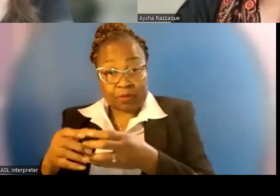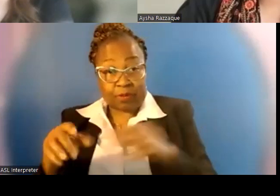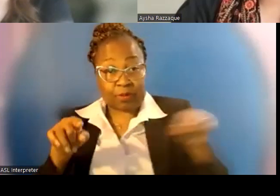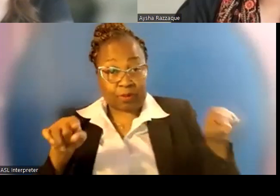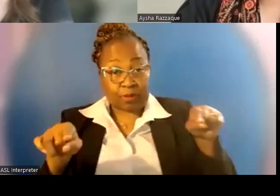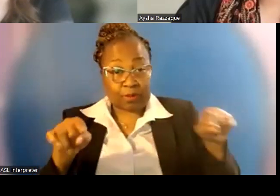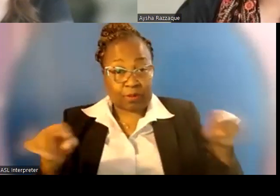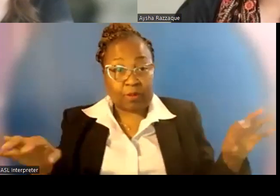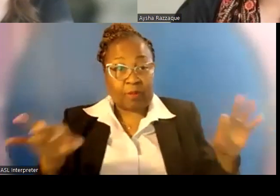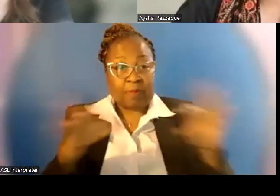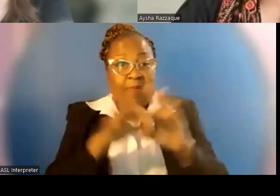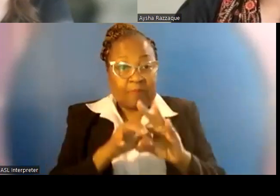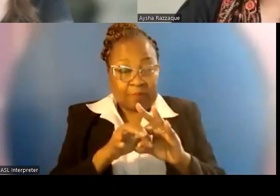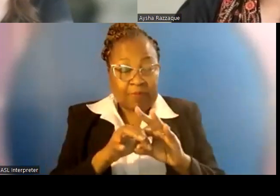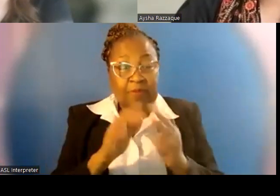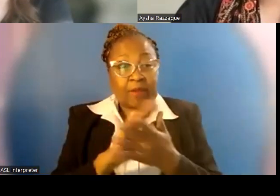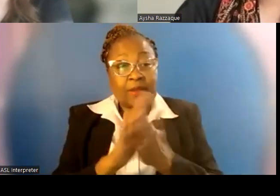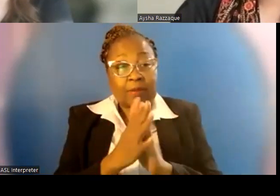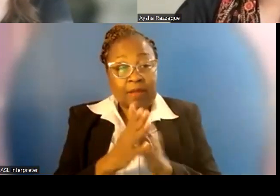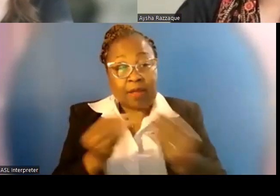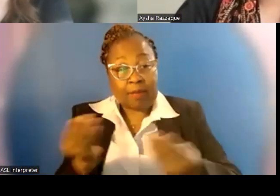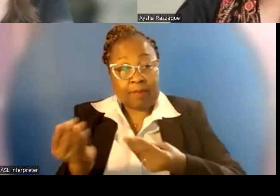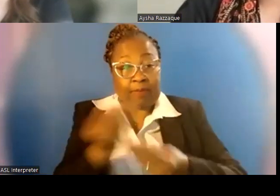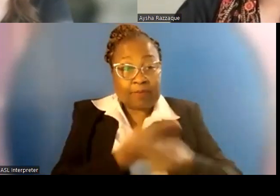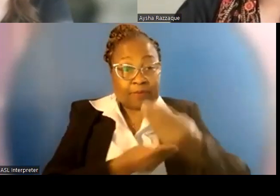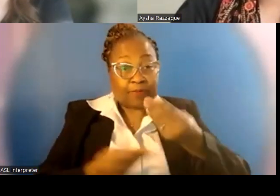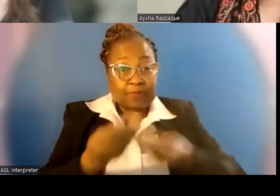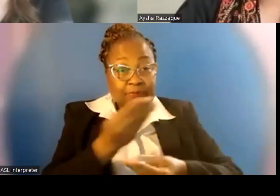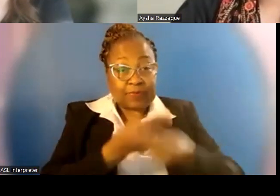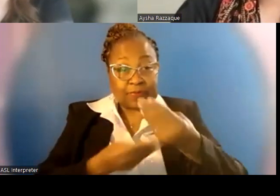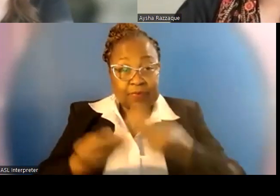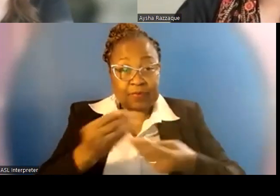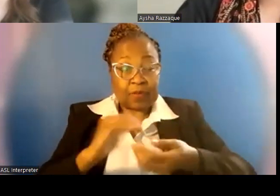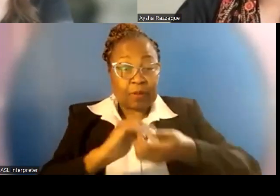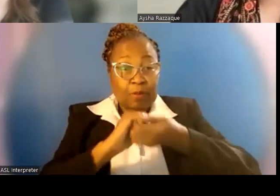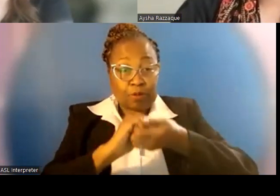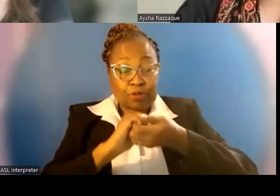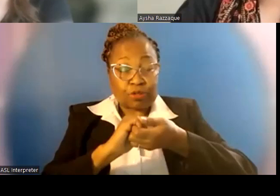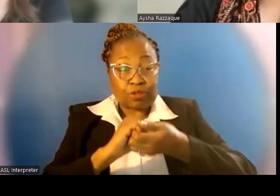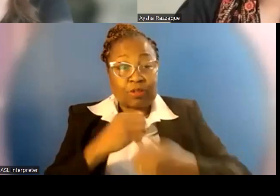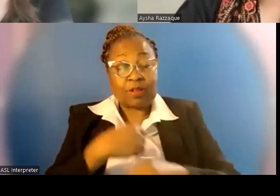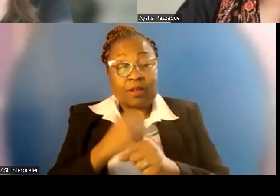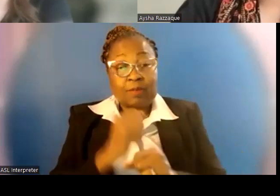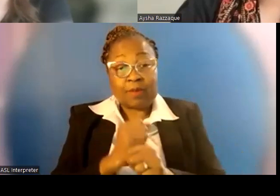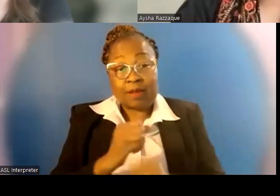and evolved into a reciprocal partnership, including the creation of the Myaamia Center